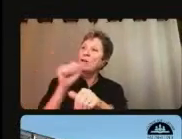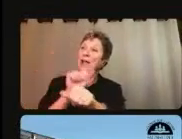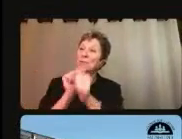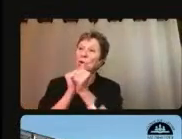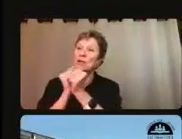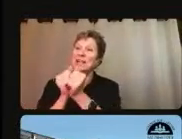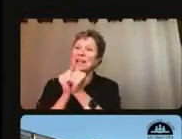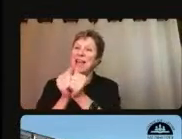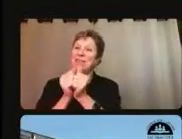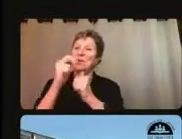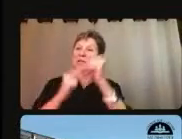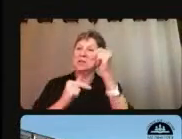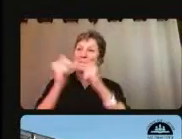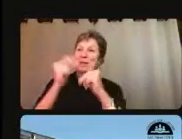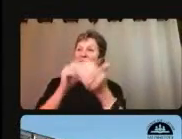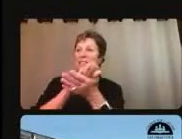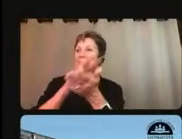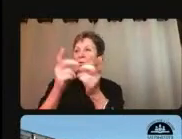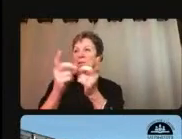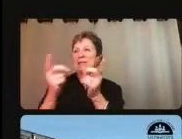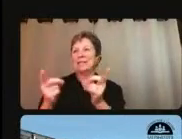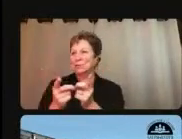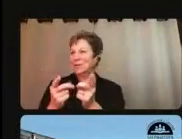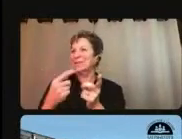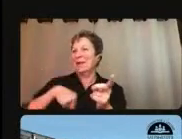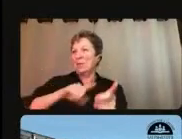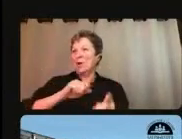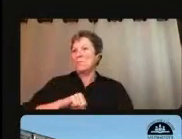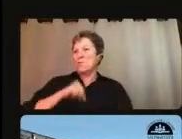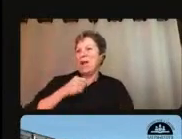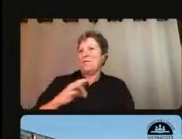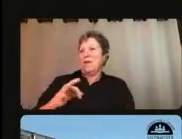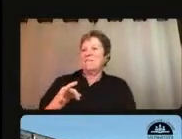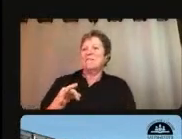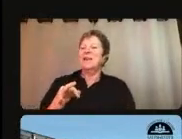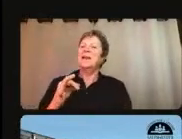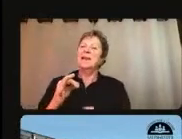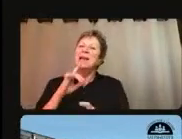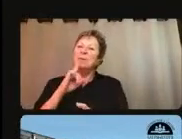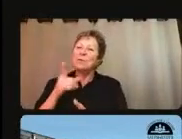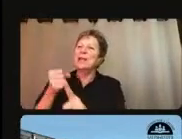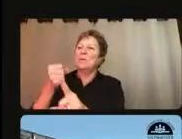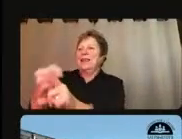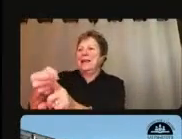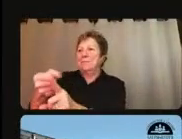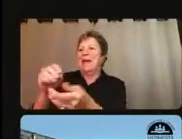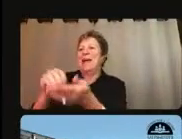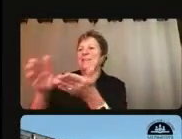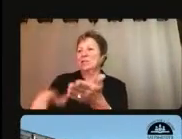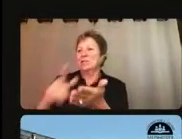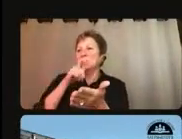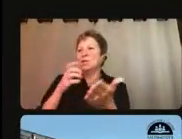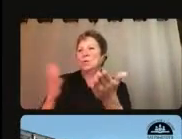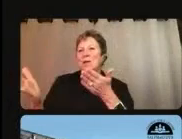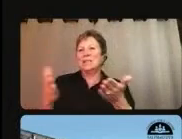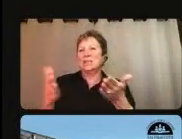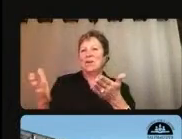WE CAN ALL WORK TOGETHER TO PROVIDE A SCHOOL SYSTEM THAT WE